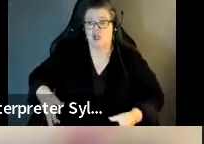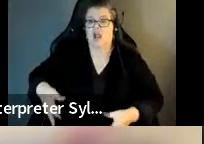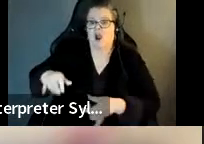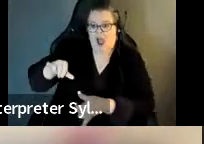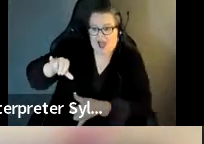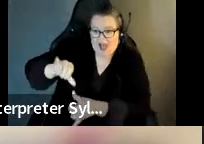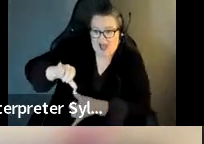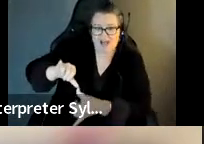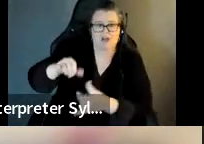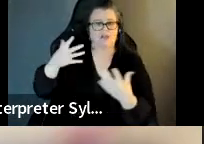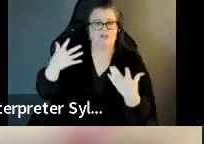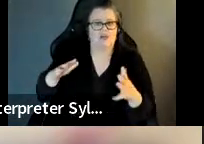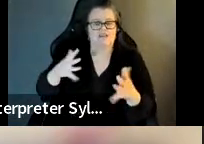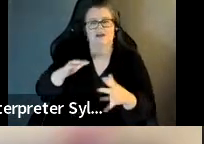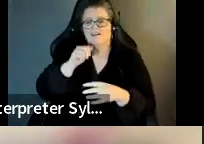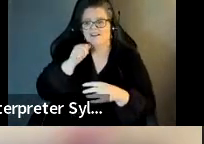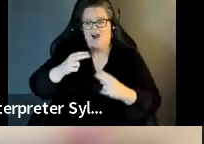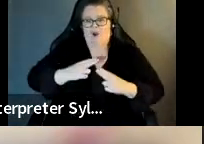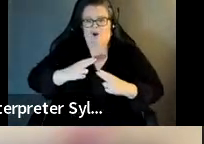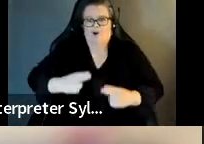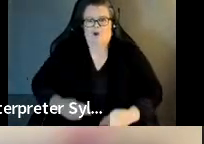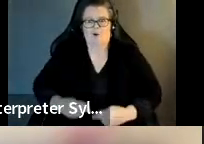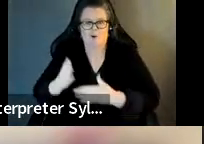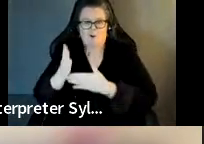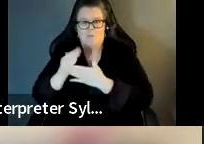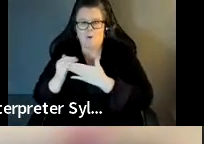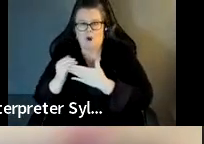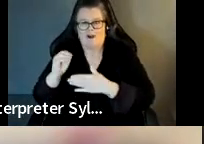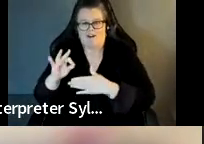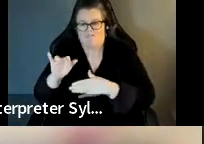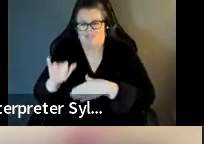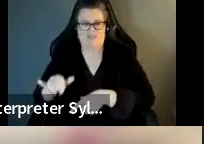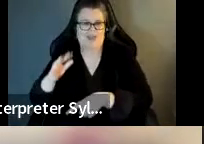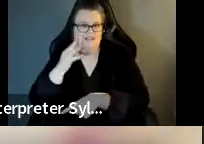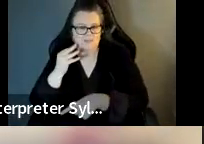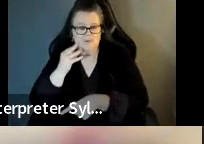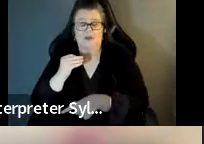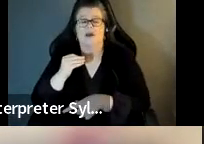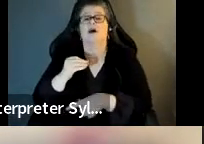A meaningful conclusion could only be supported by additional newer data on the experience